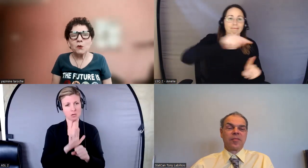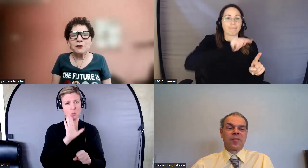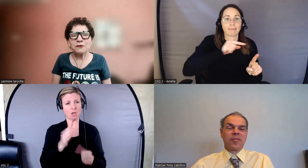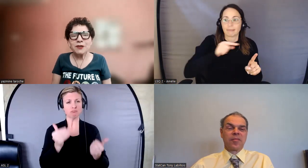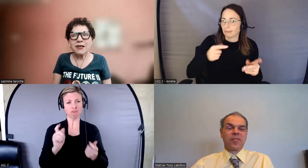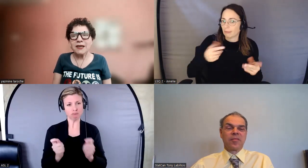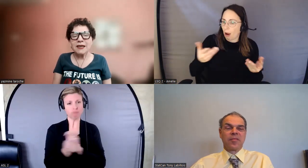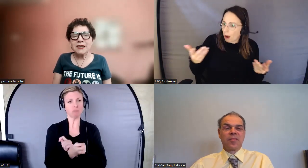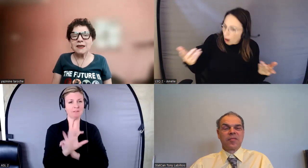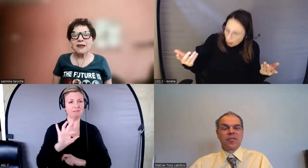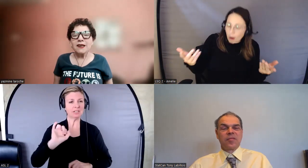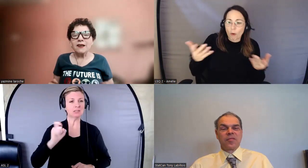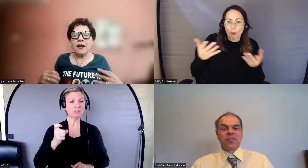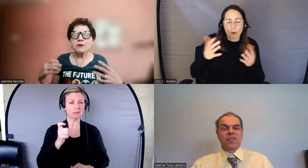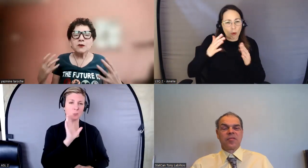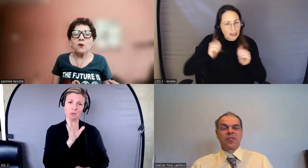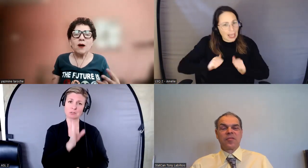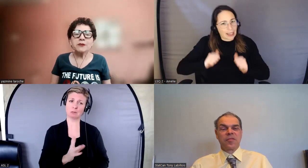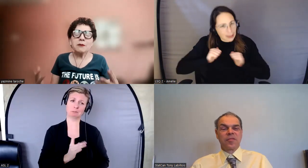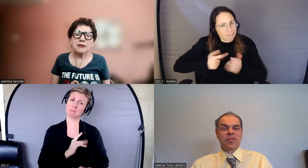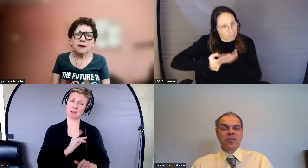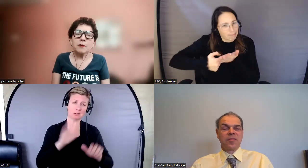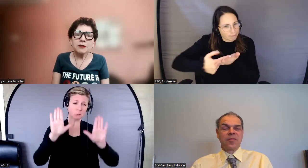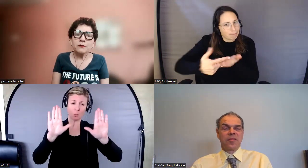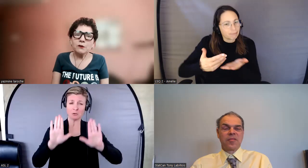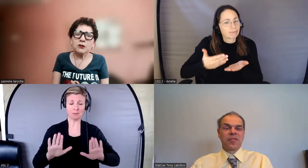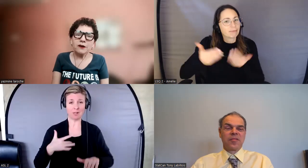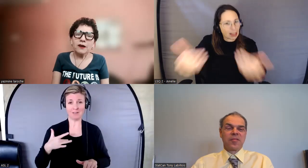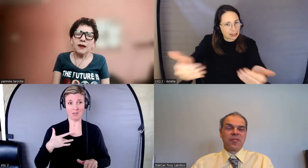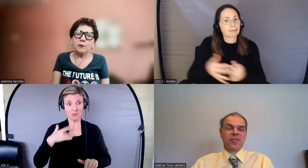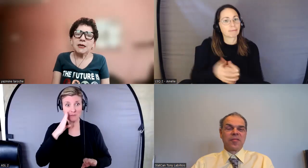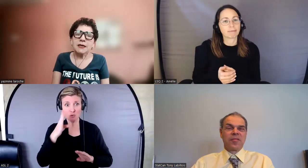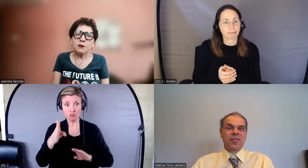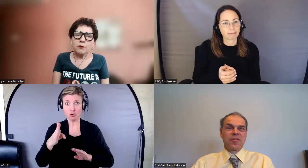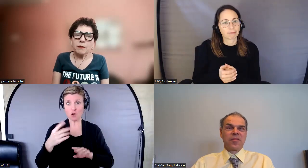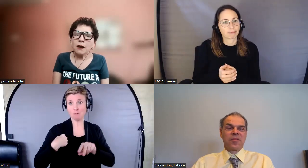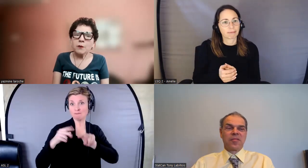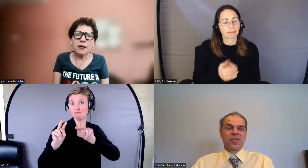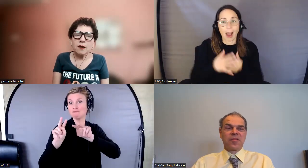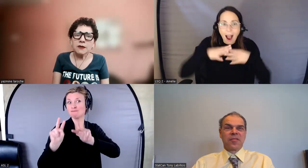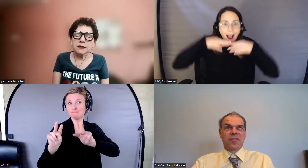wonderful thing and I think I'm so optimistic about the future because of everybody on this